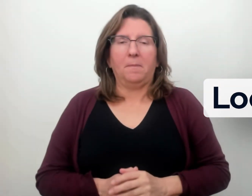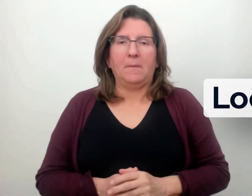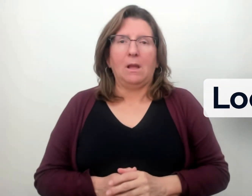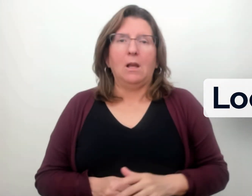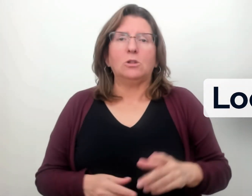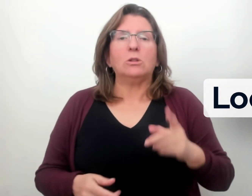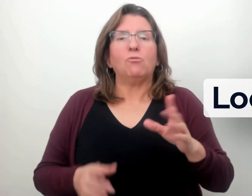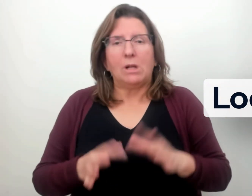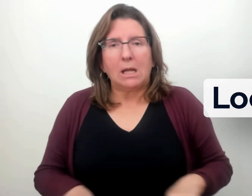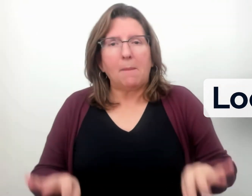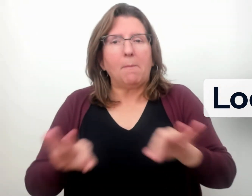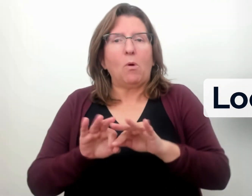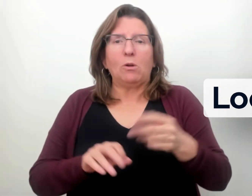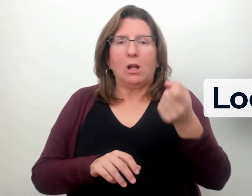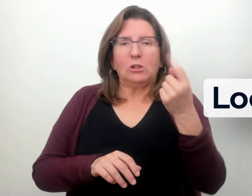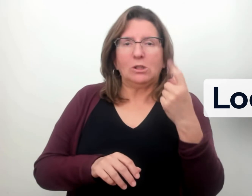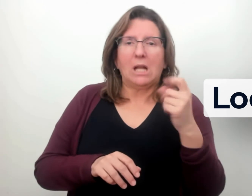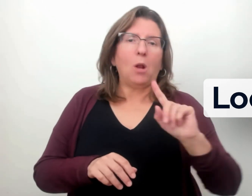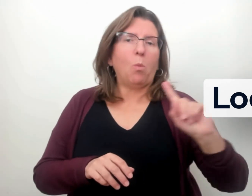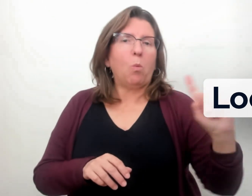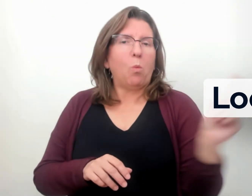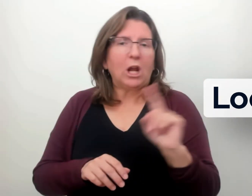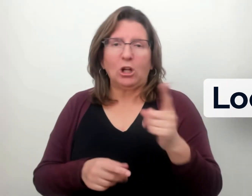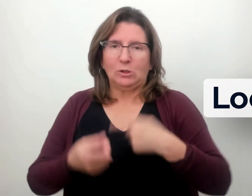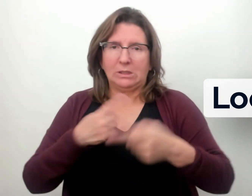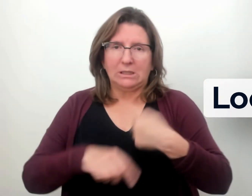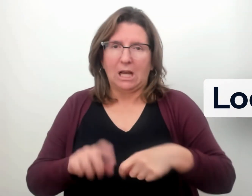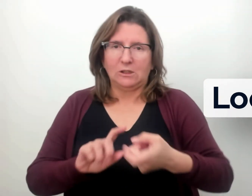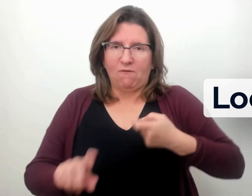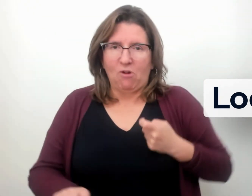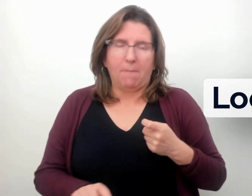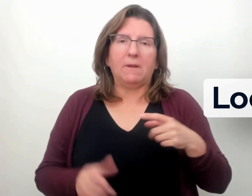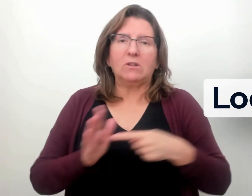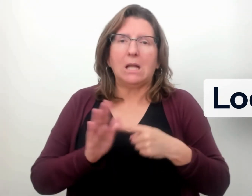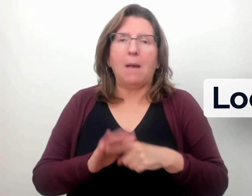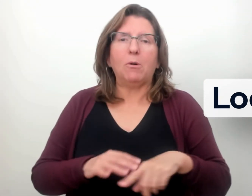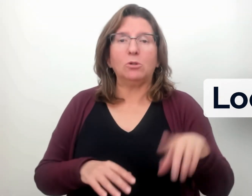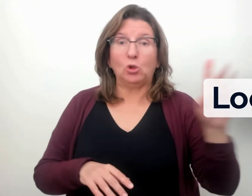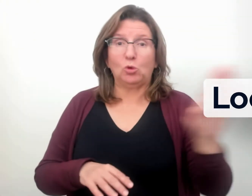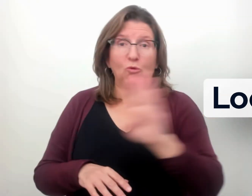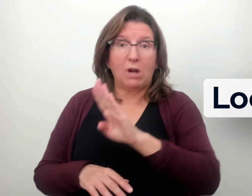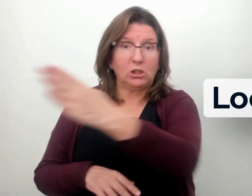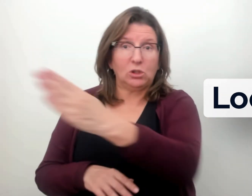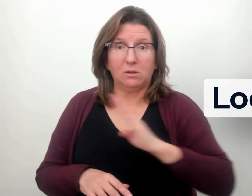about the width of your shoulders. Location is also important to know for setting up directional verbs.